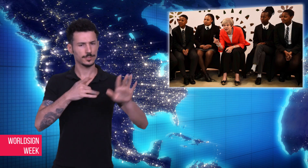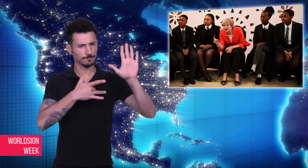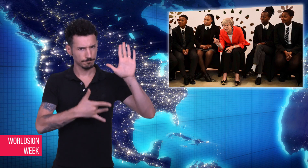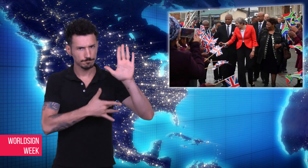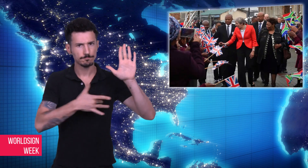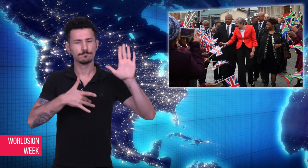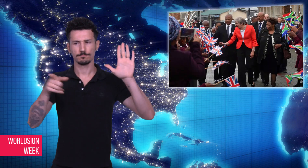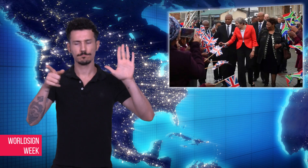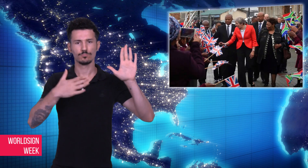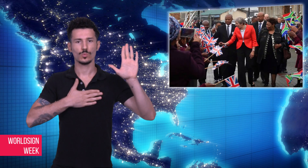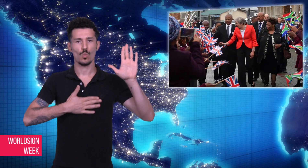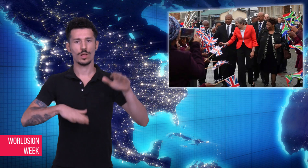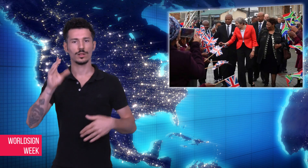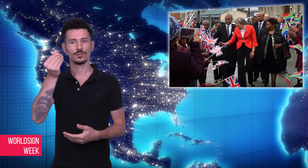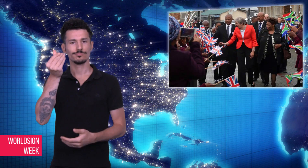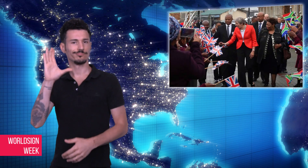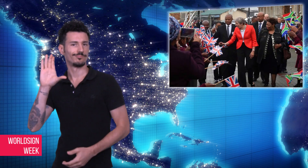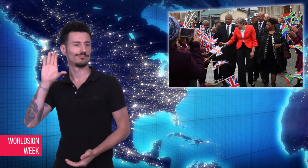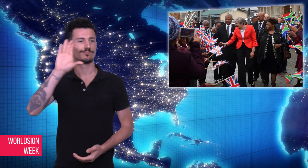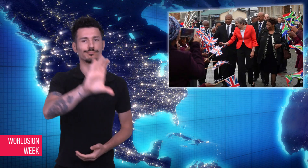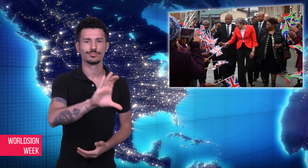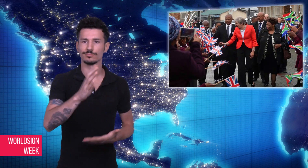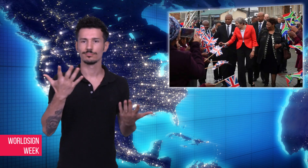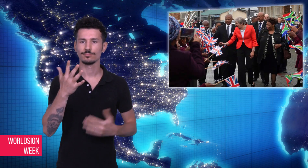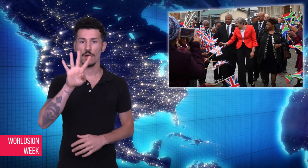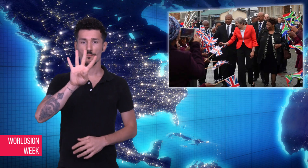USD), envisioning Britain becoming